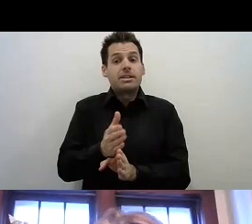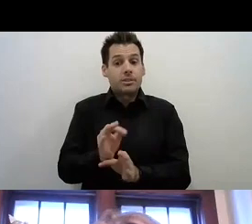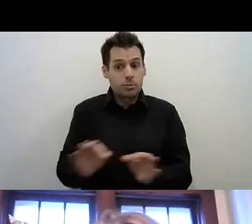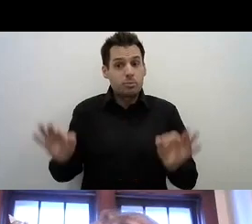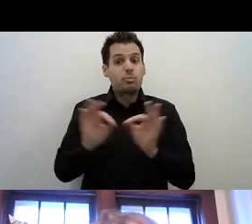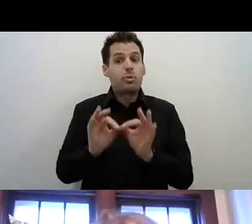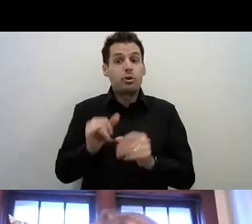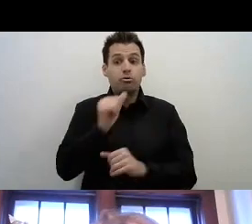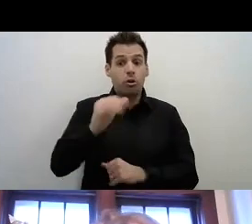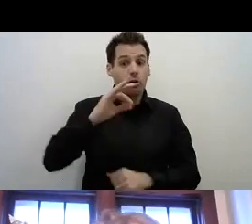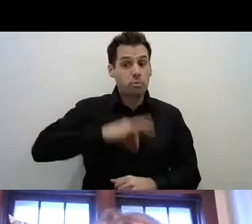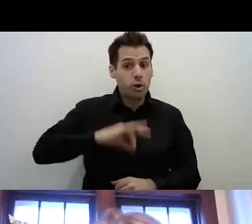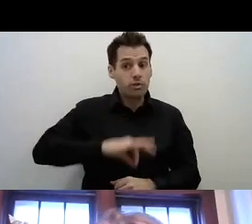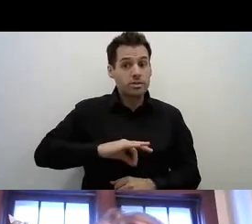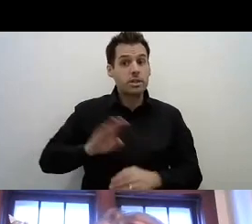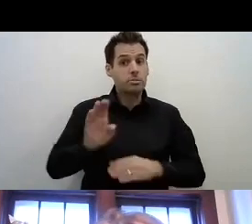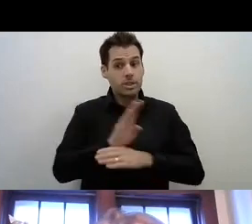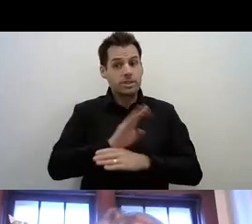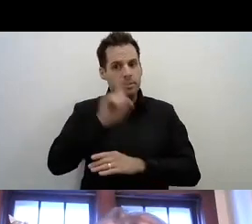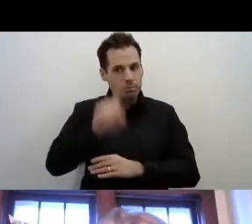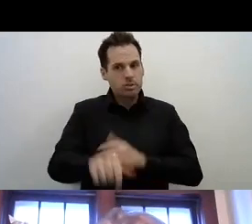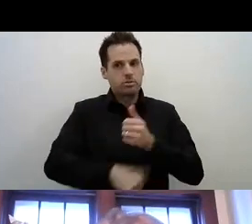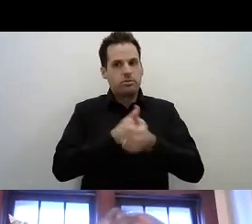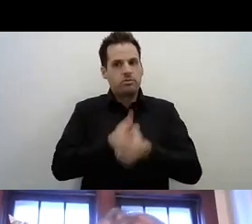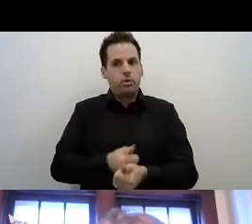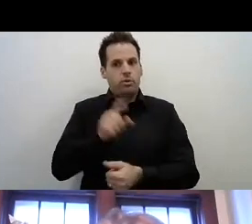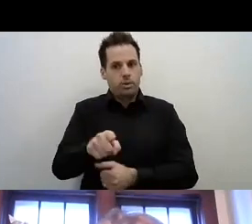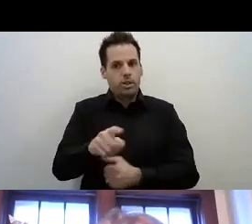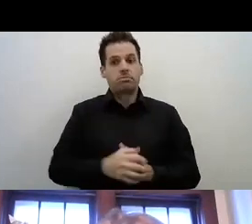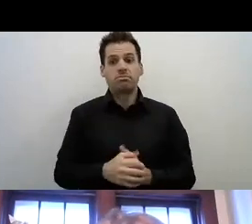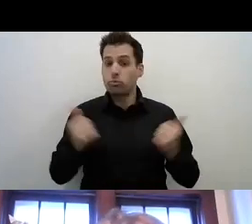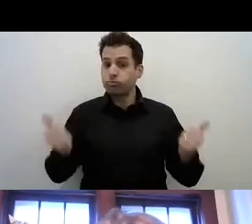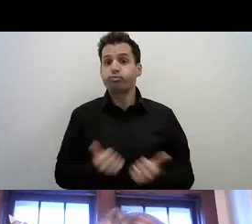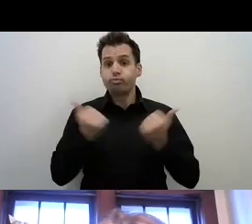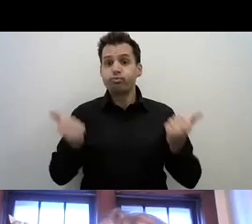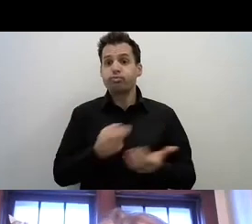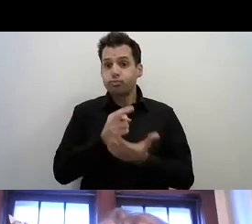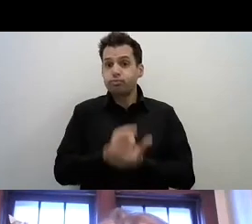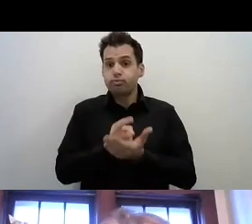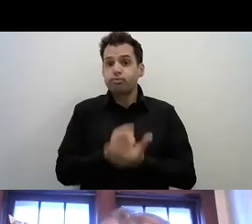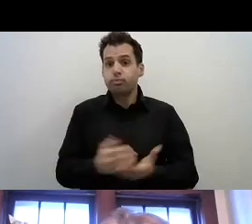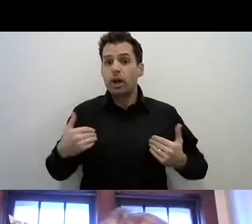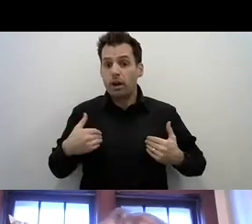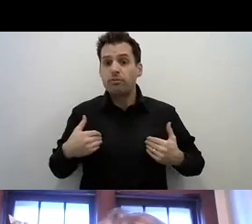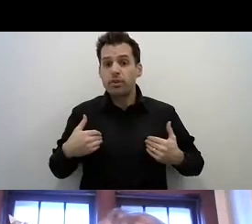the accessibility standard so we have a you know a lot of resources online um i've listed a few here